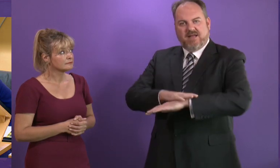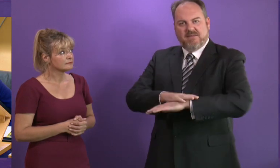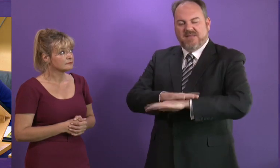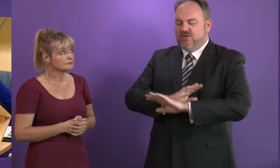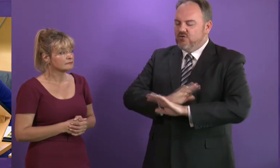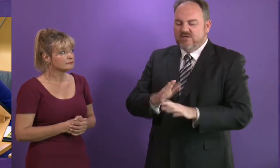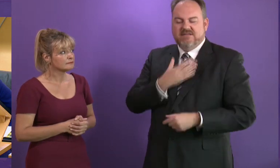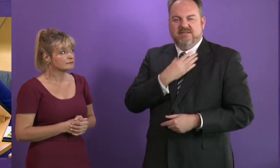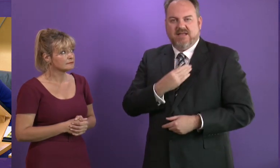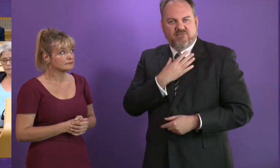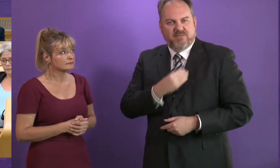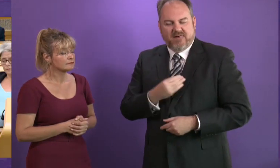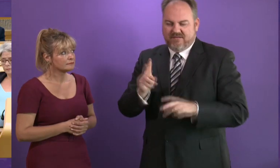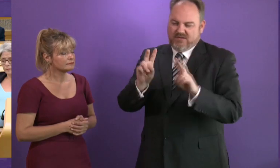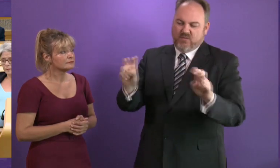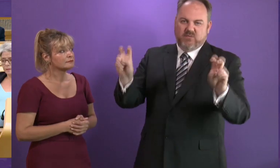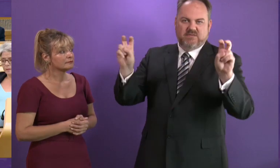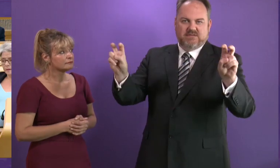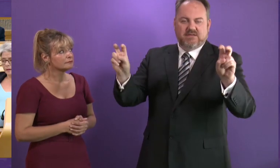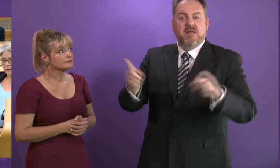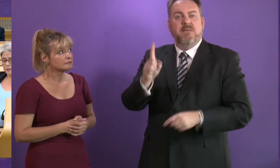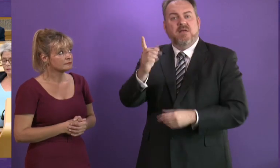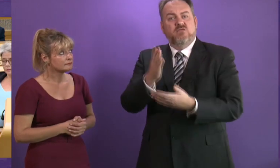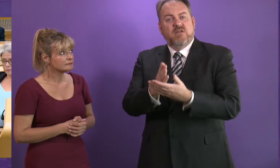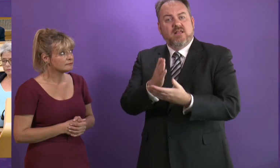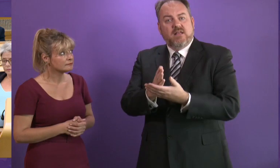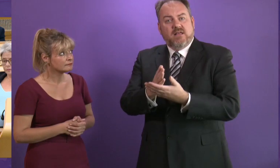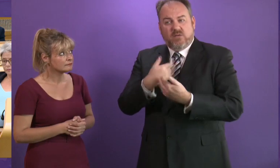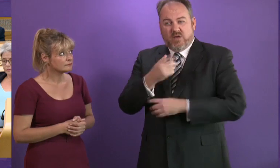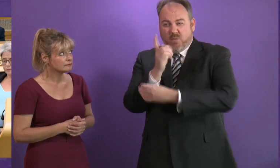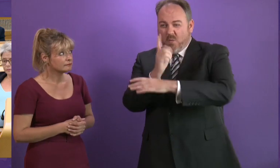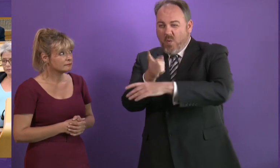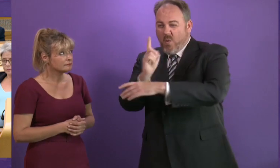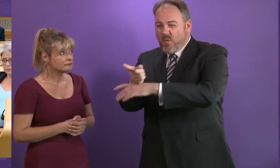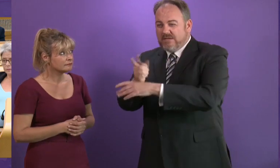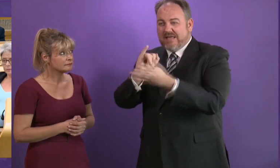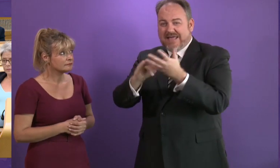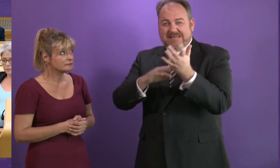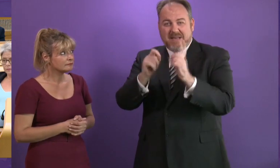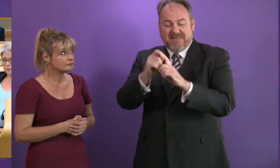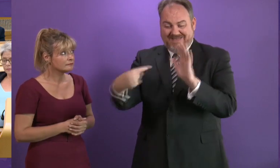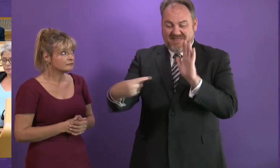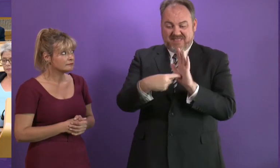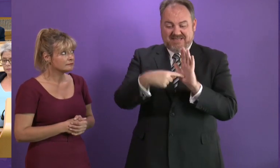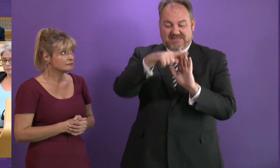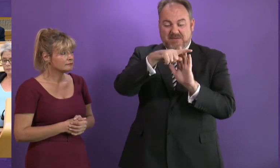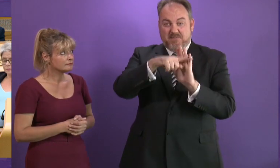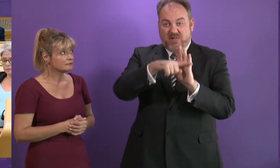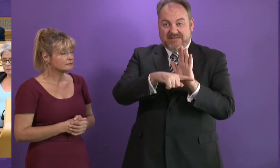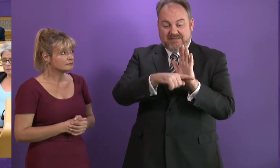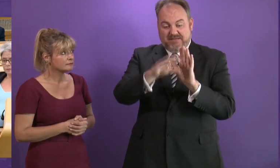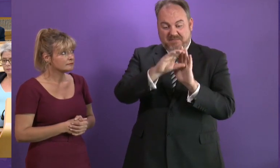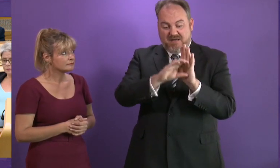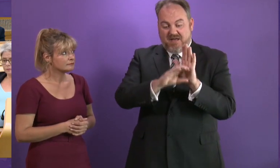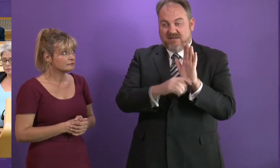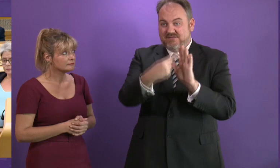Along with many others, we warned the SNP that that would be the outcome when the courts